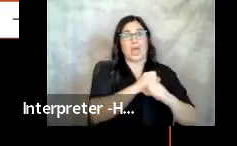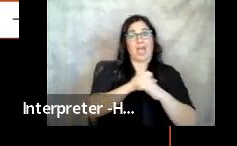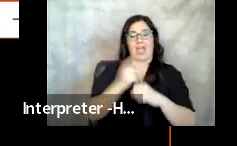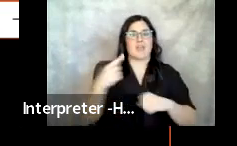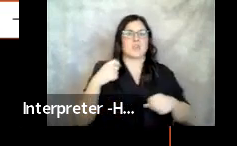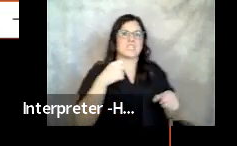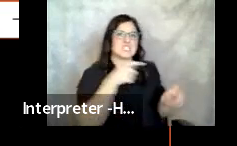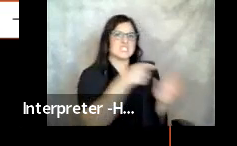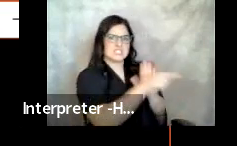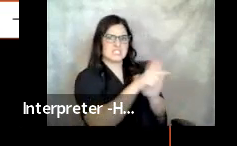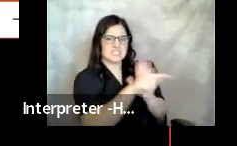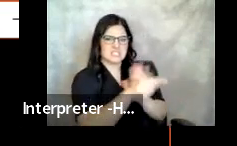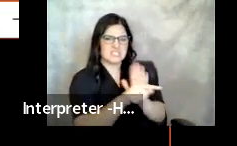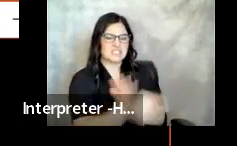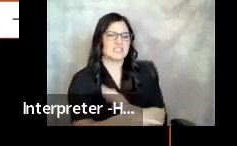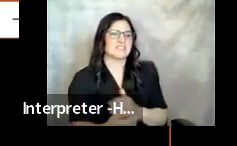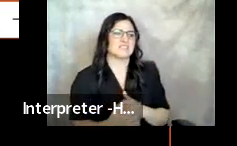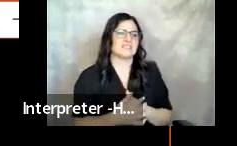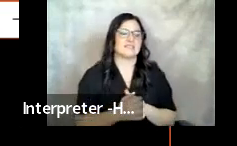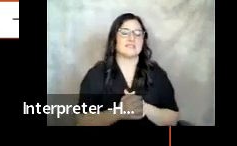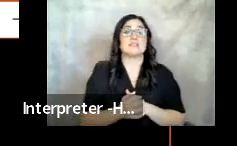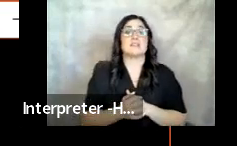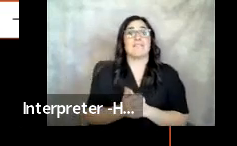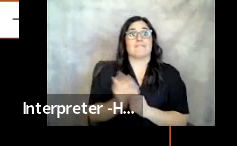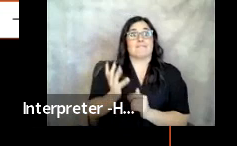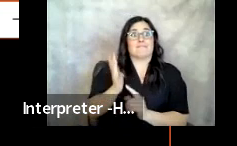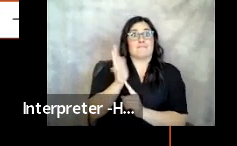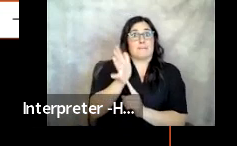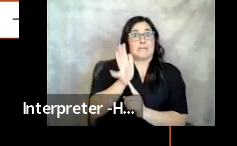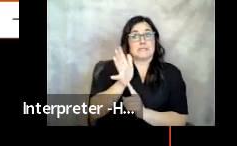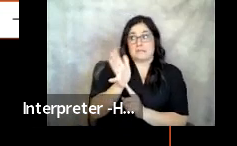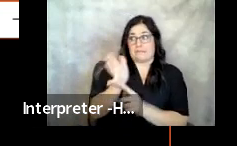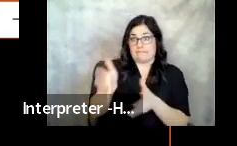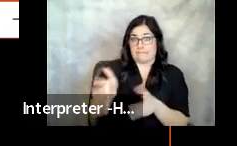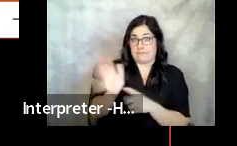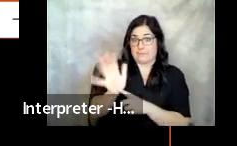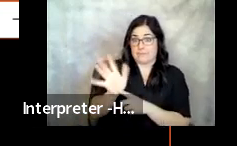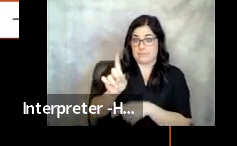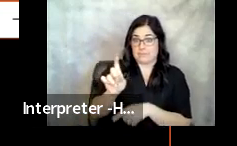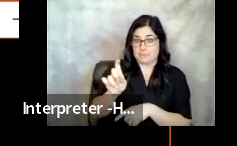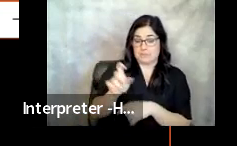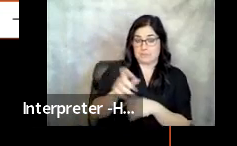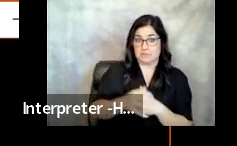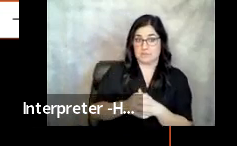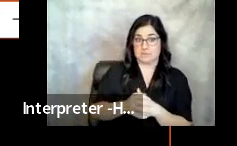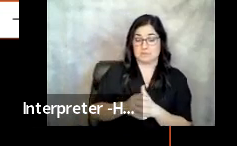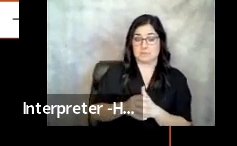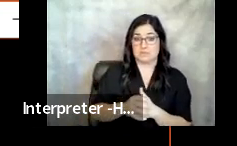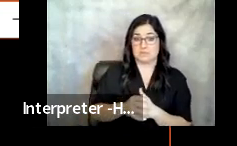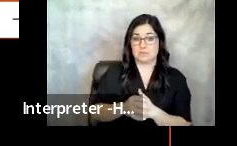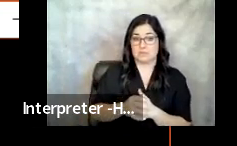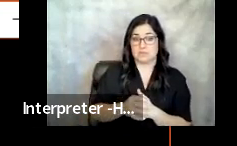I'll give you an example if we've. Got five minutes, do we have five minutes? Yes, you have seven.